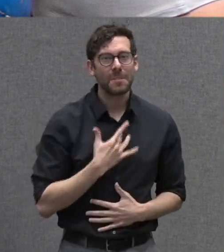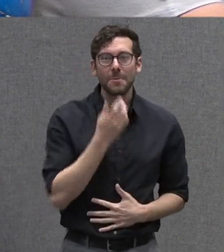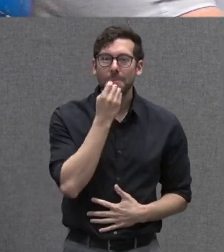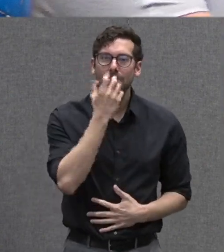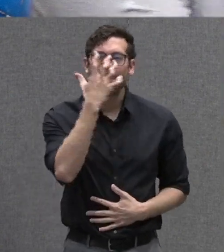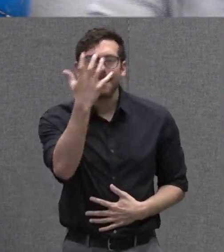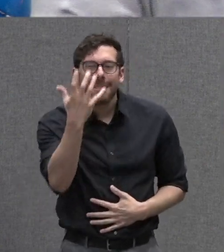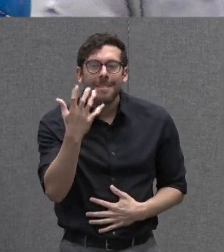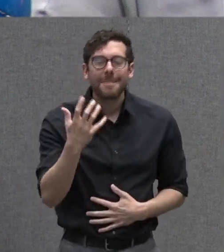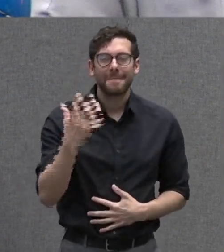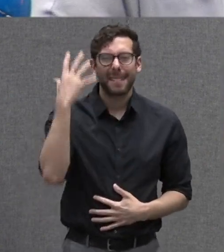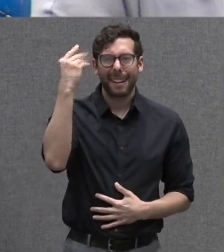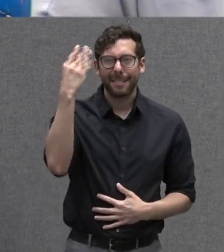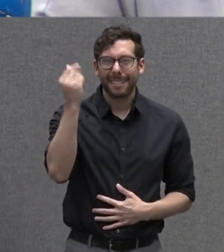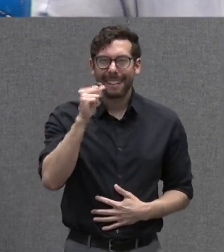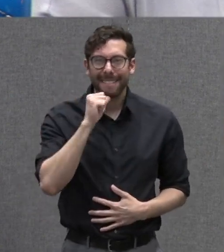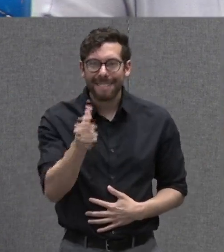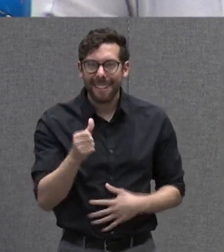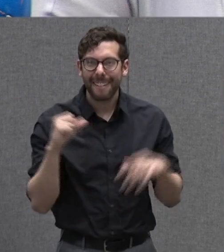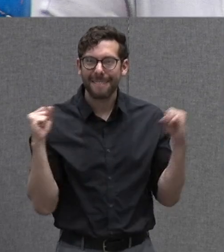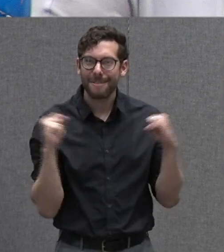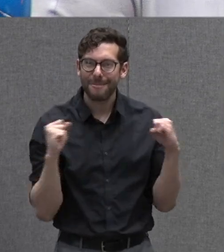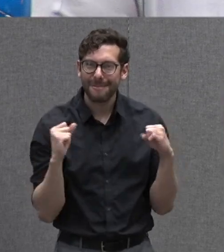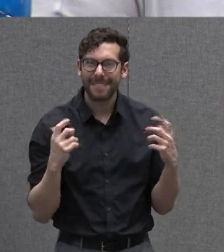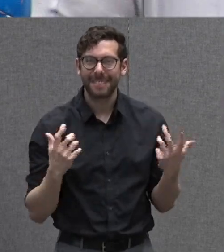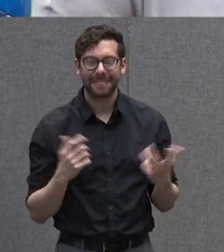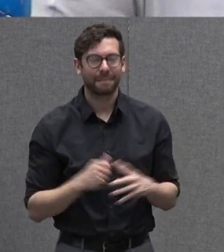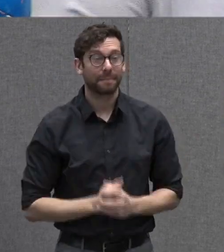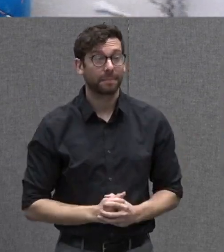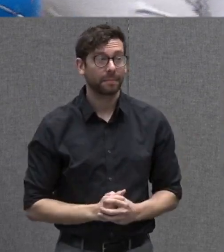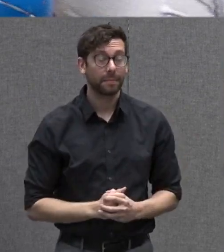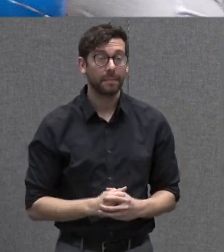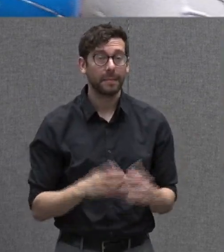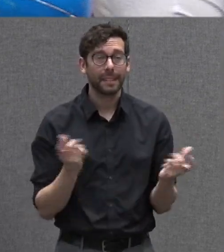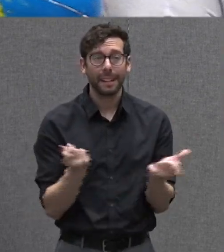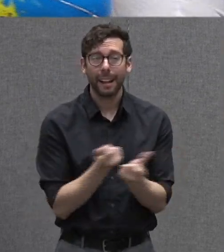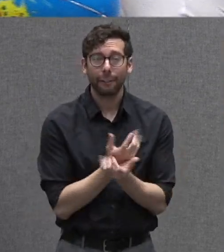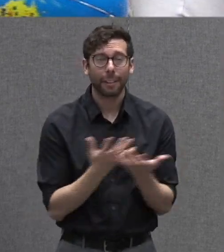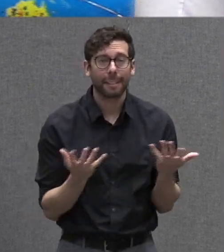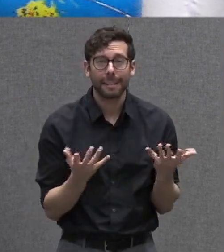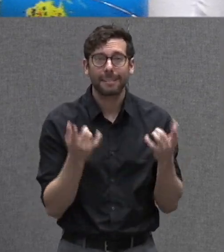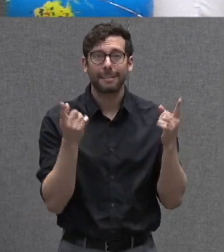All of the things that happen in the springtime make me think about how I'd like